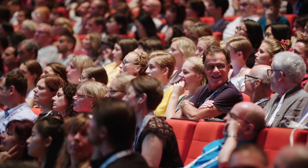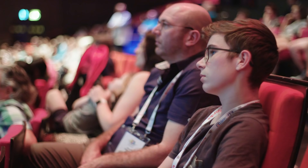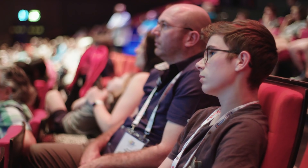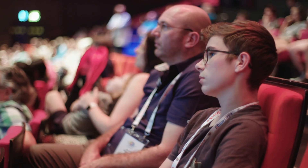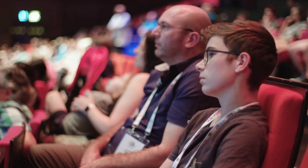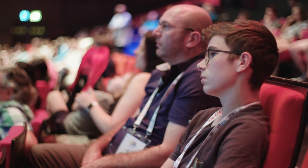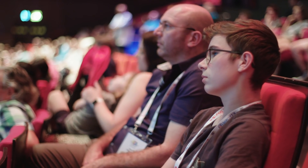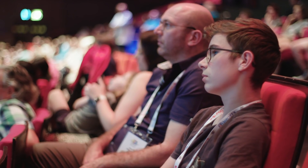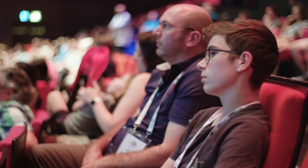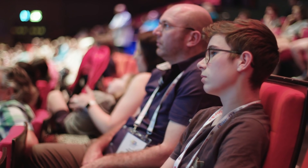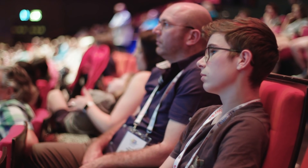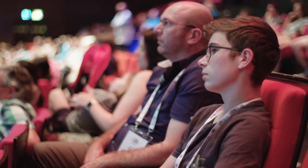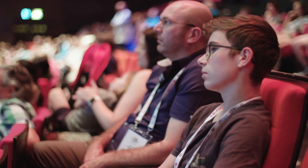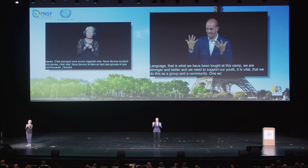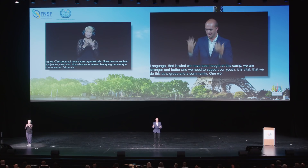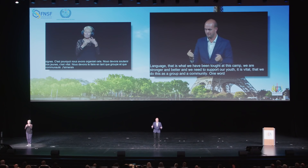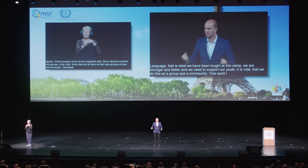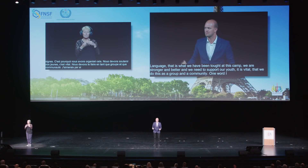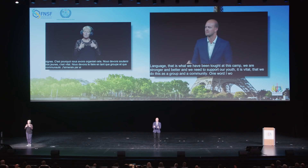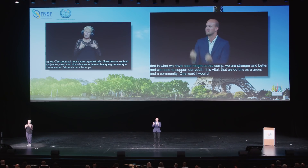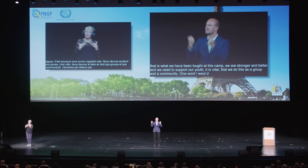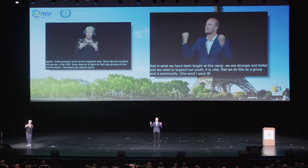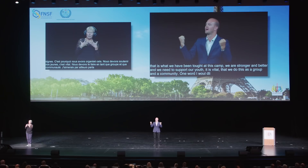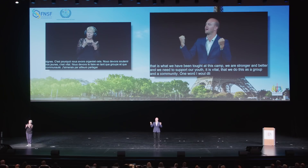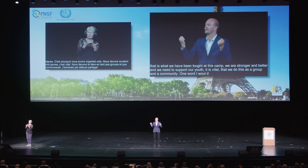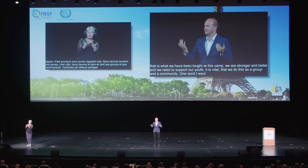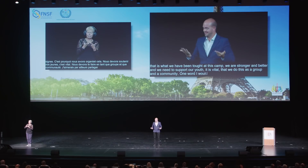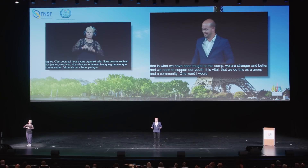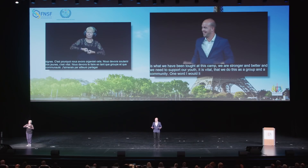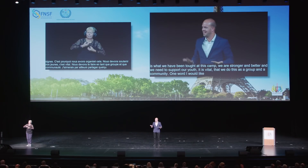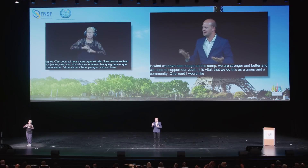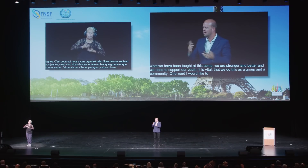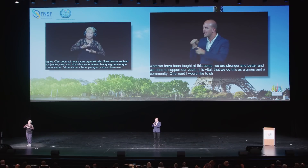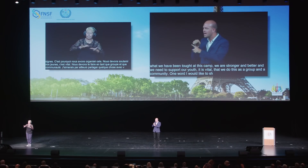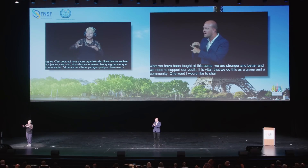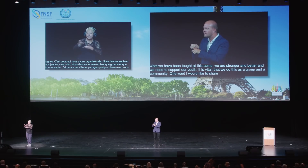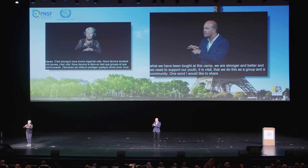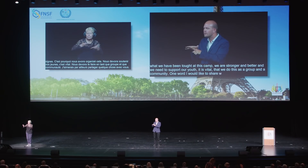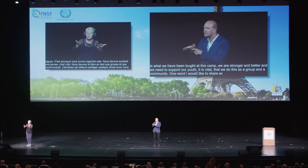who is so humble and so genuinely wants the best for Deaf all over the world.